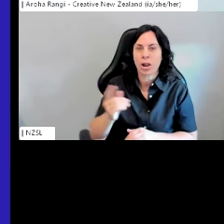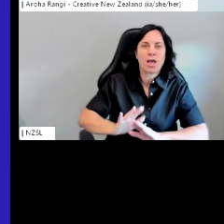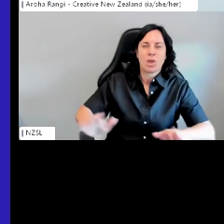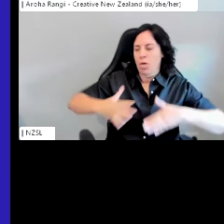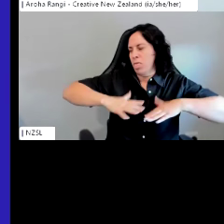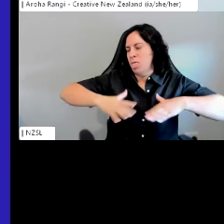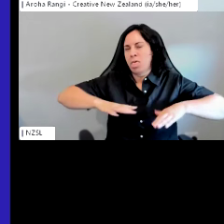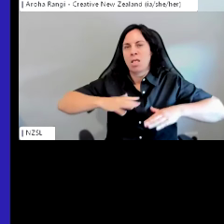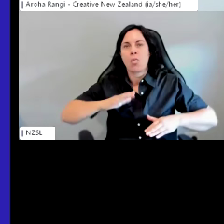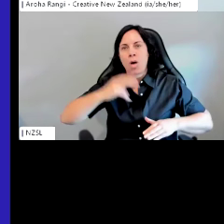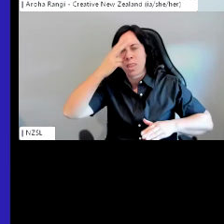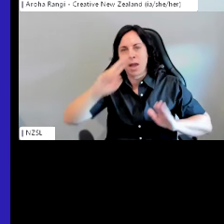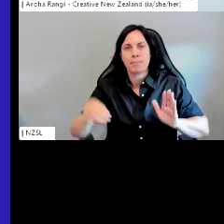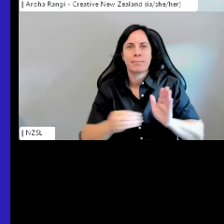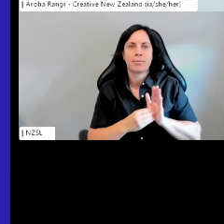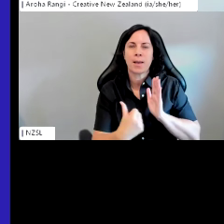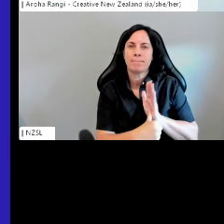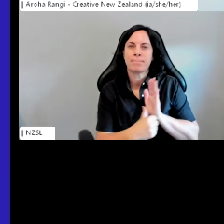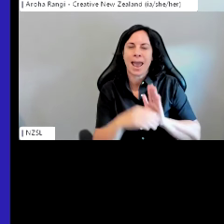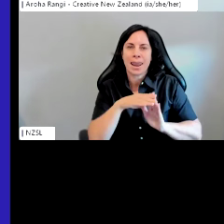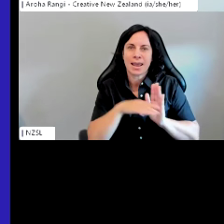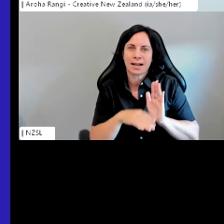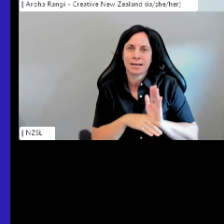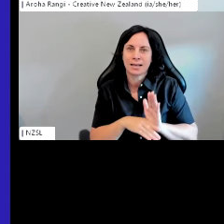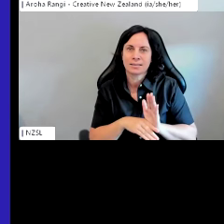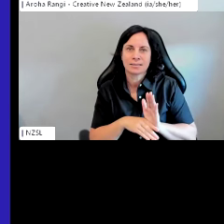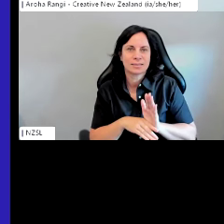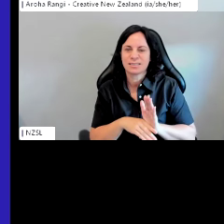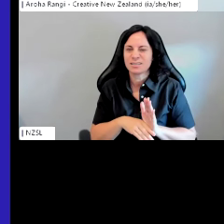one. Um it's like it's like going up to someone saying would you like more email and people saying